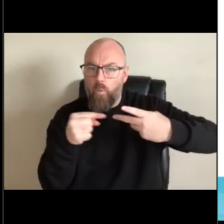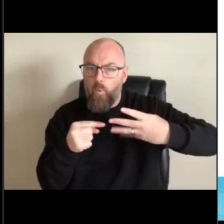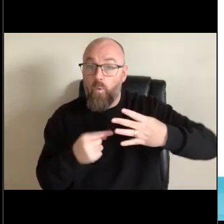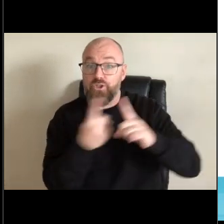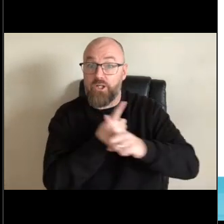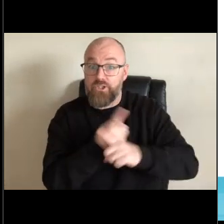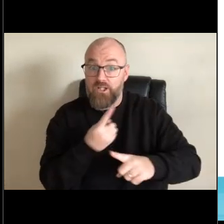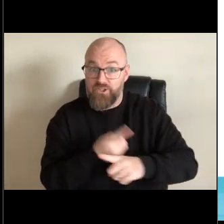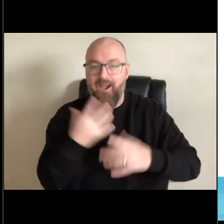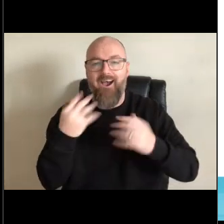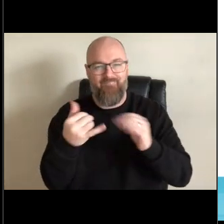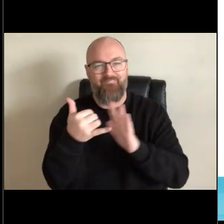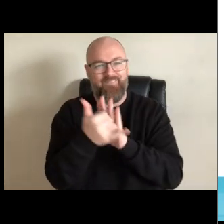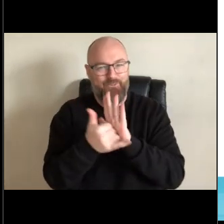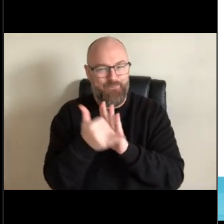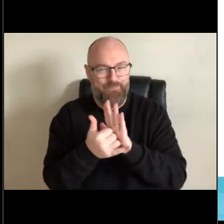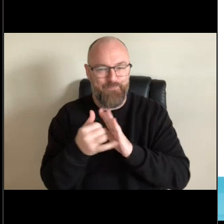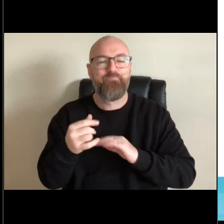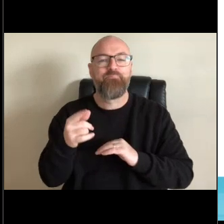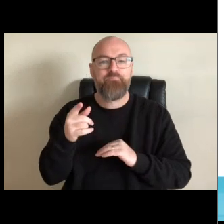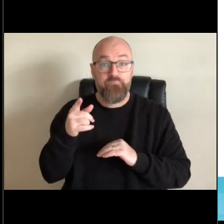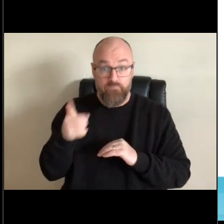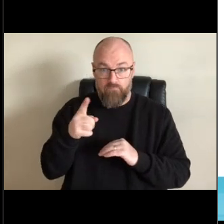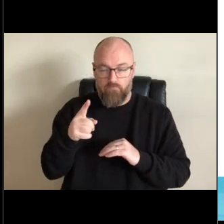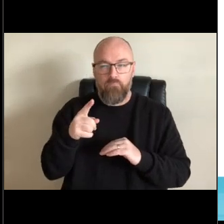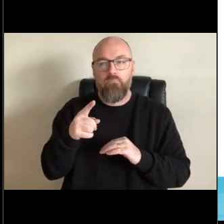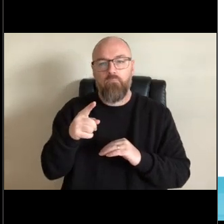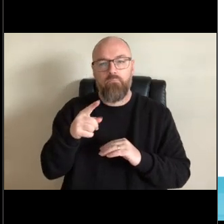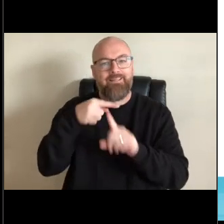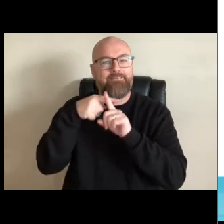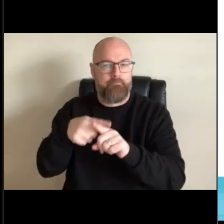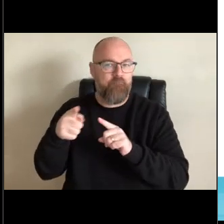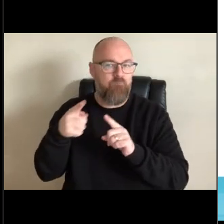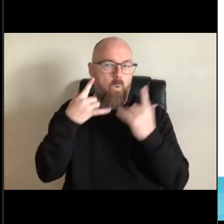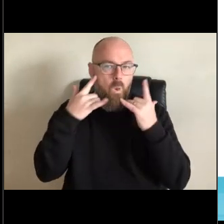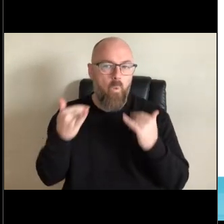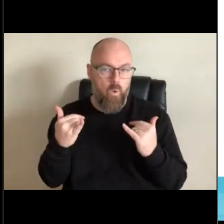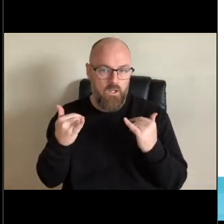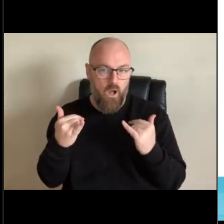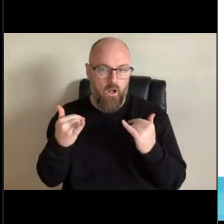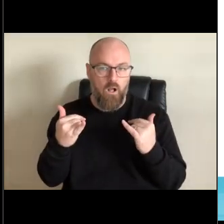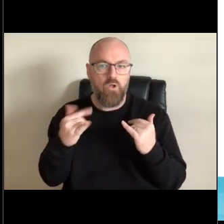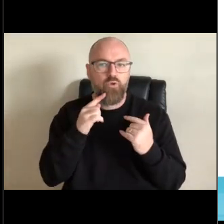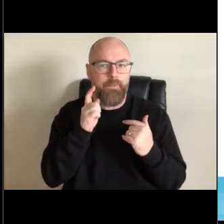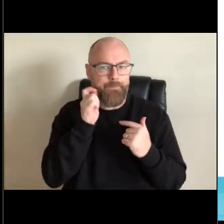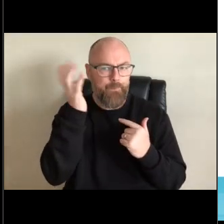they were designed for lawyers I have to say and um they are quite legalistic but if that's